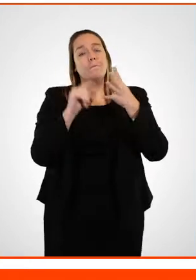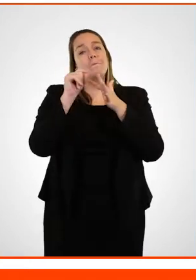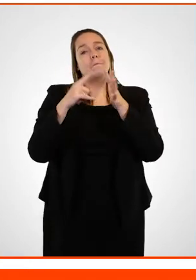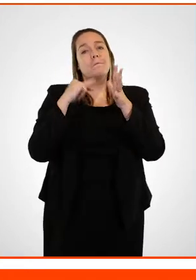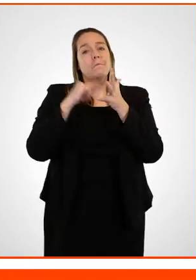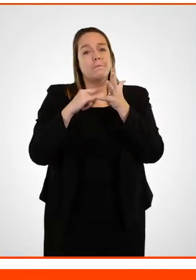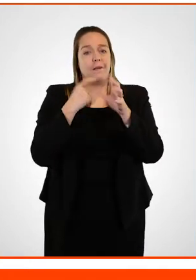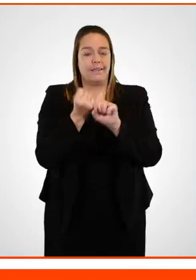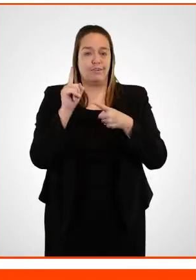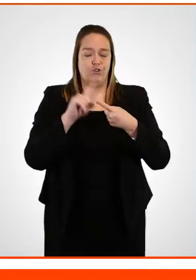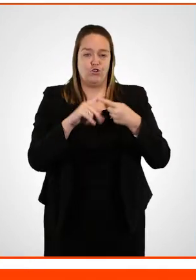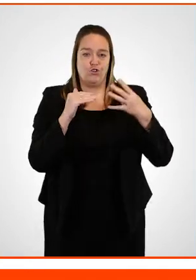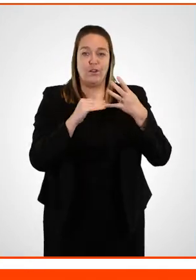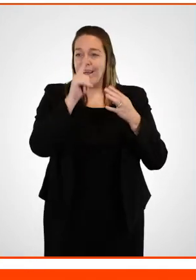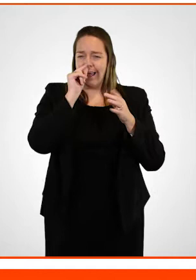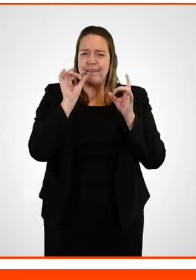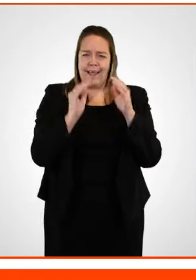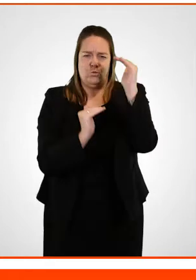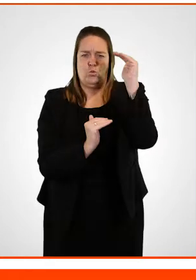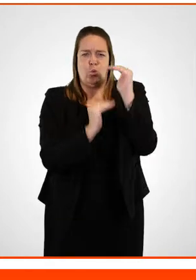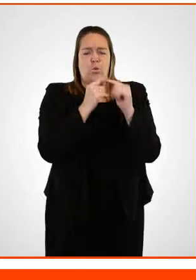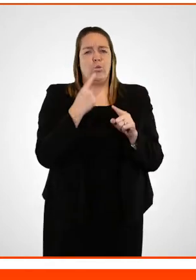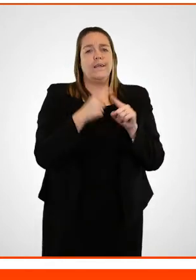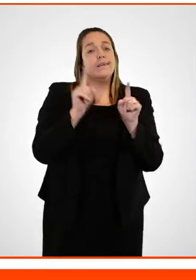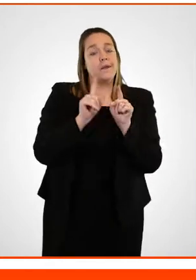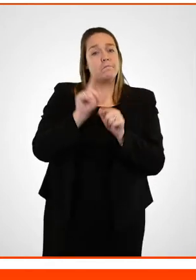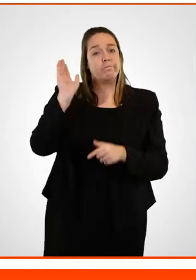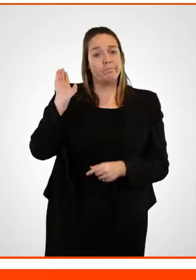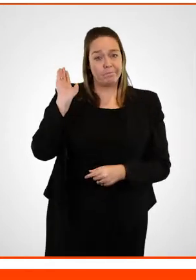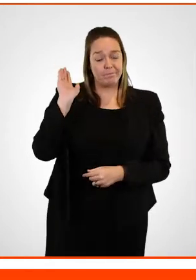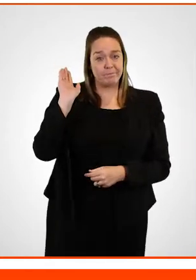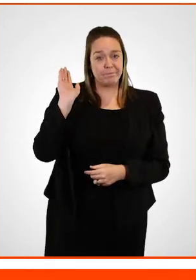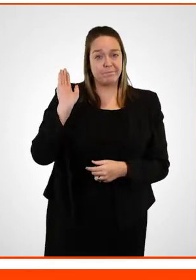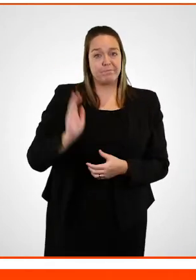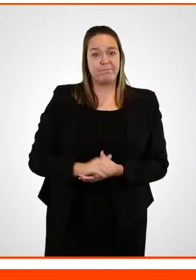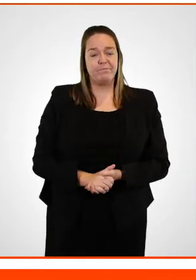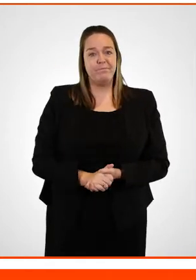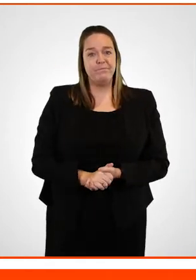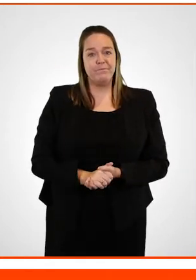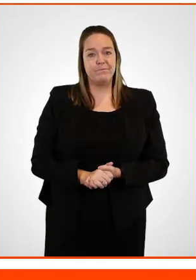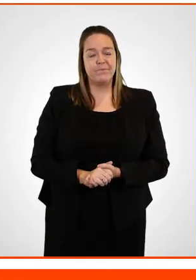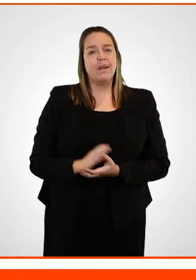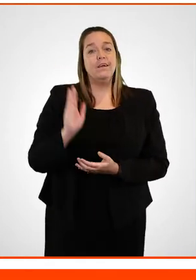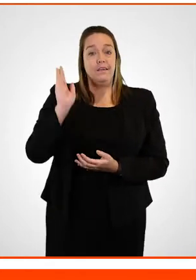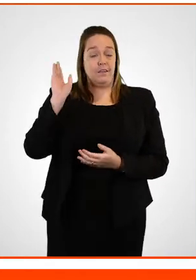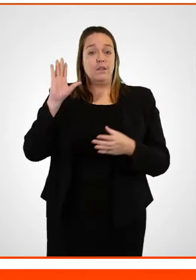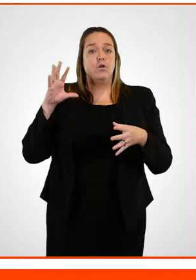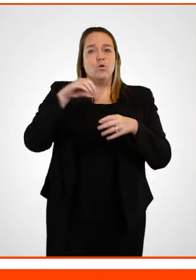and we can start with very short passages. As you see on this one right here, this one includes a picture